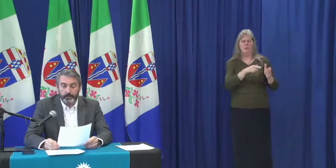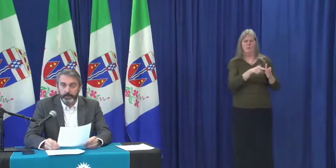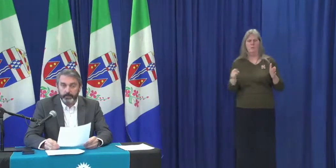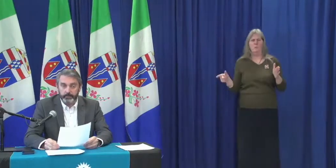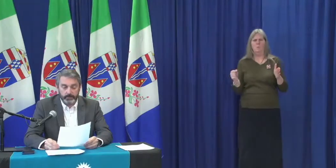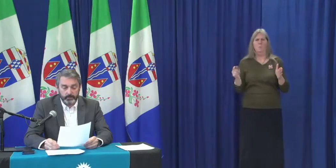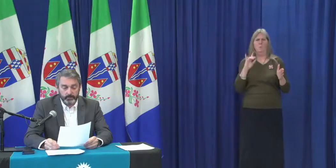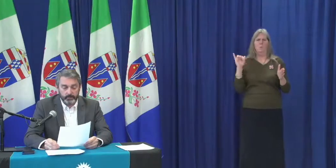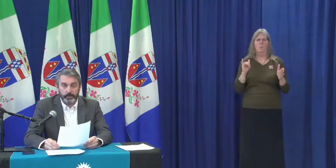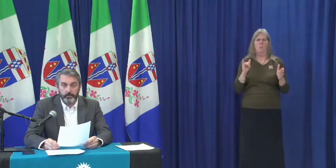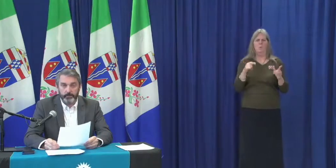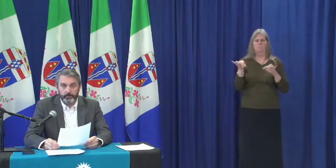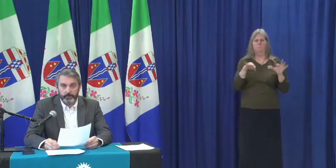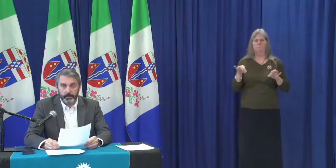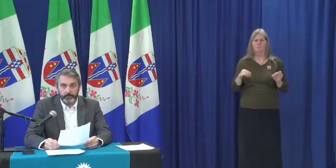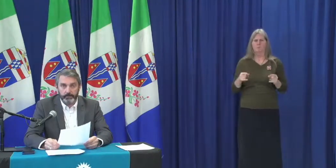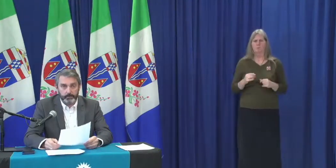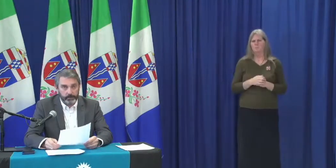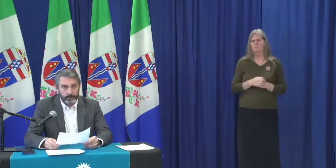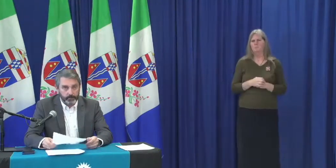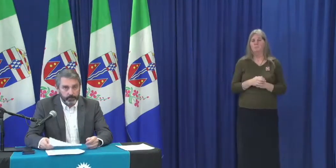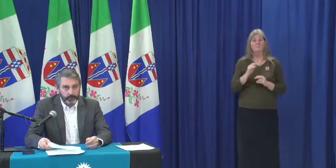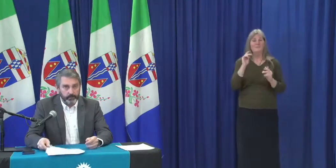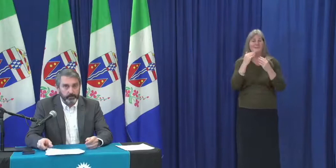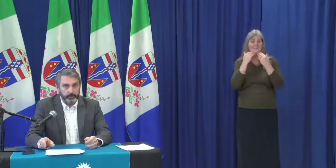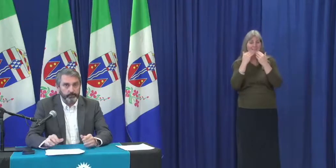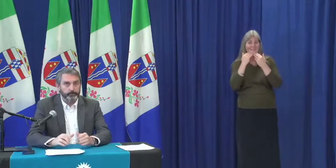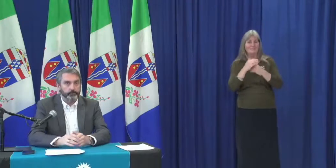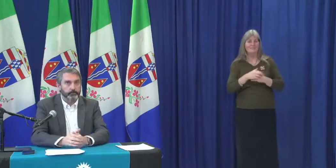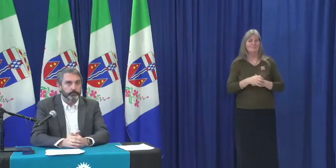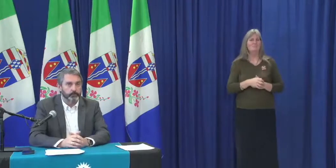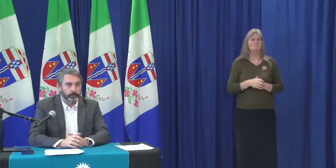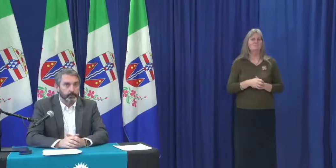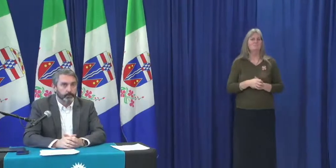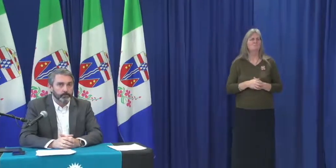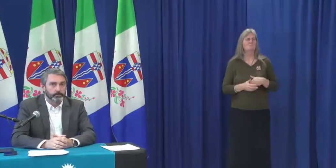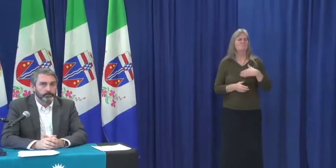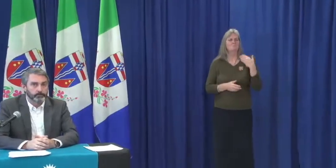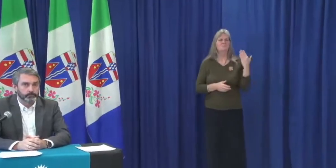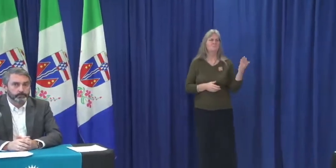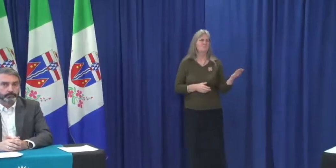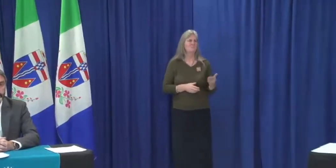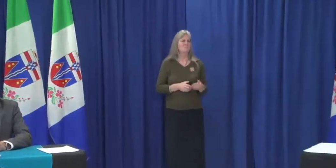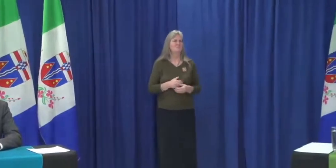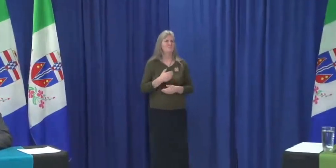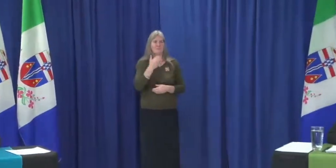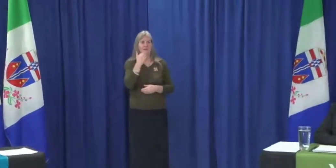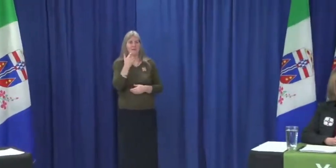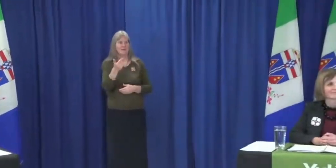when these new recommendations will come into effect. Thank you everyone.